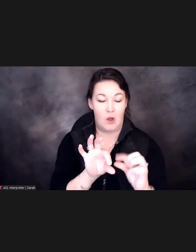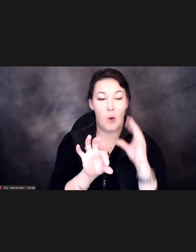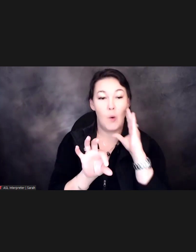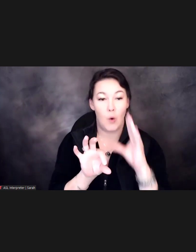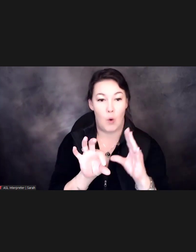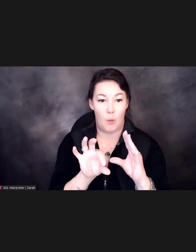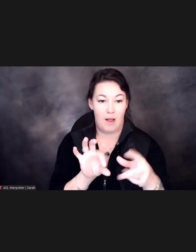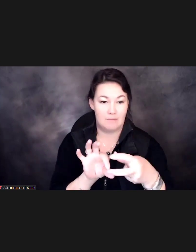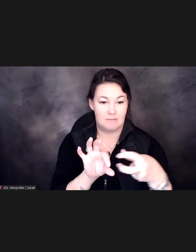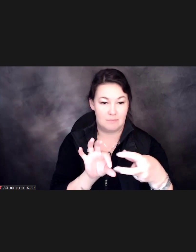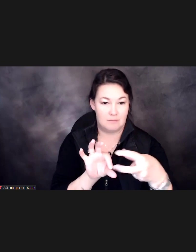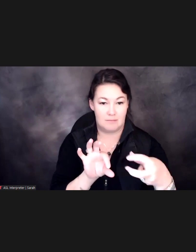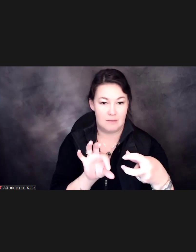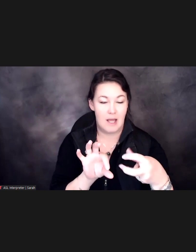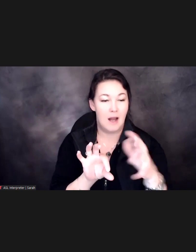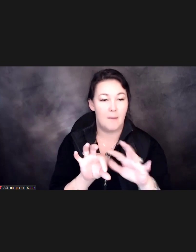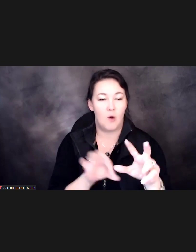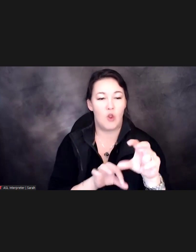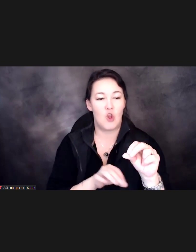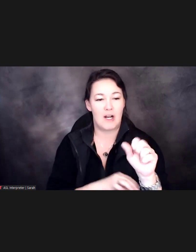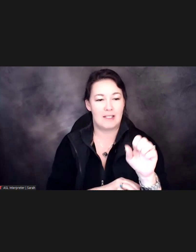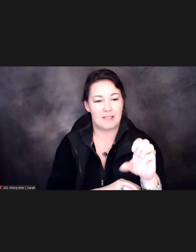approximately and, in approximately 30 seconds or so, the